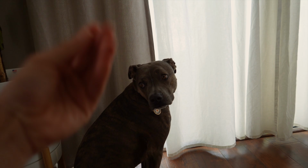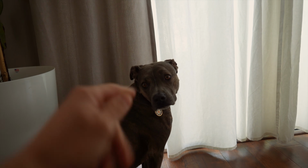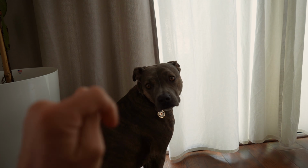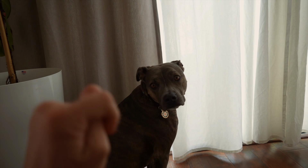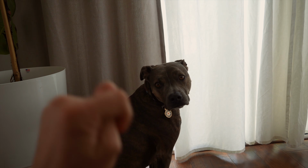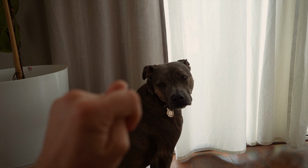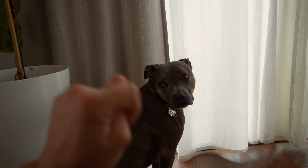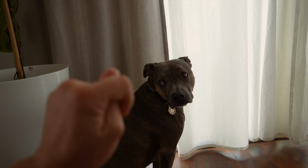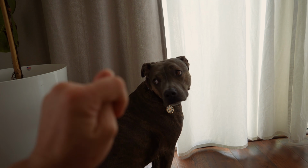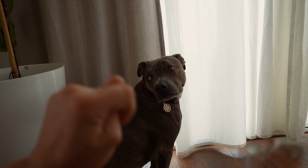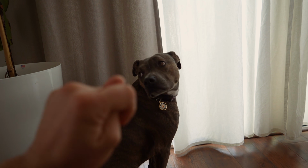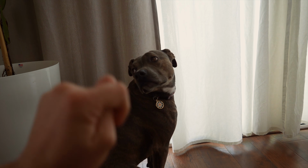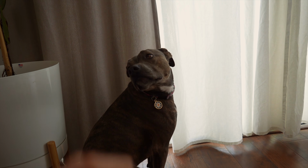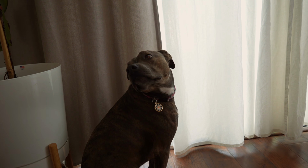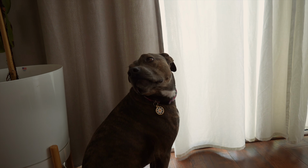R: outside for potty?